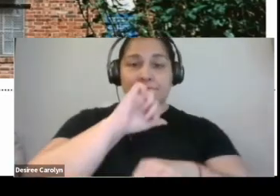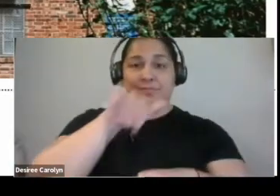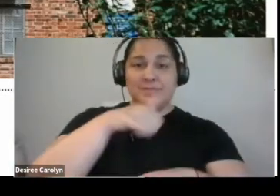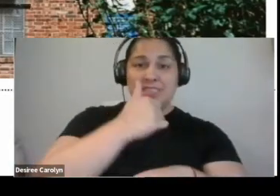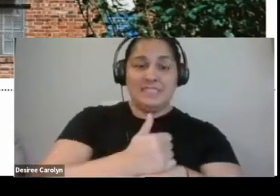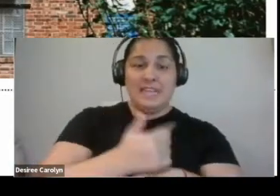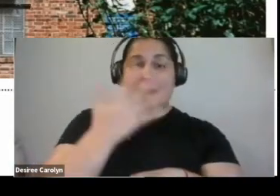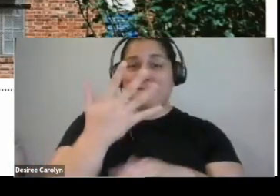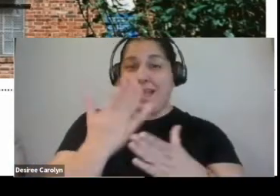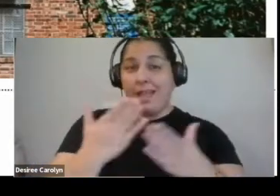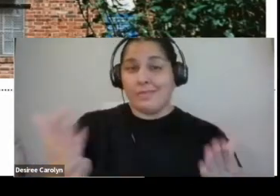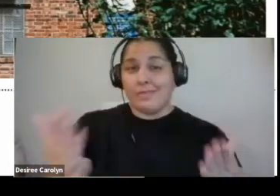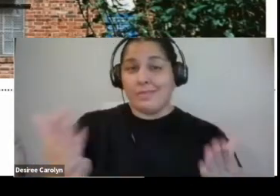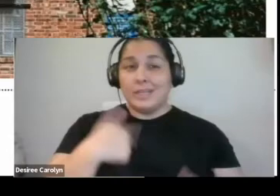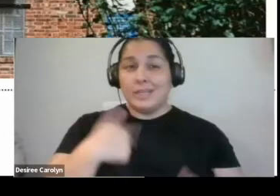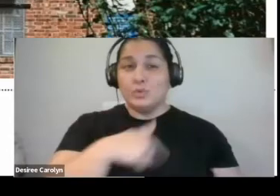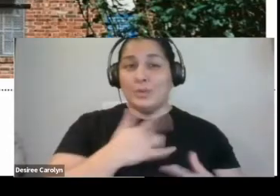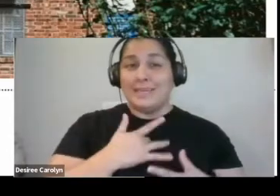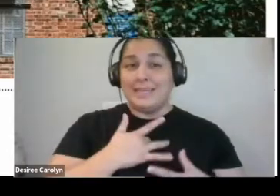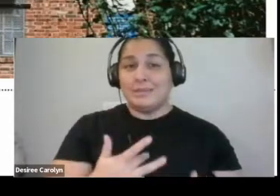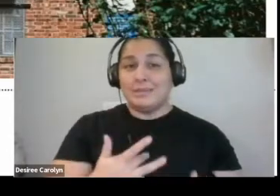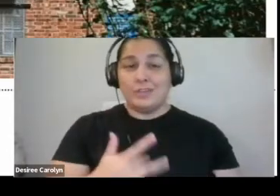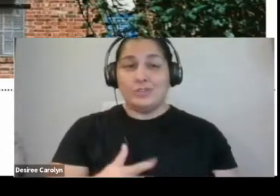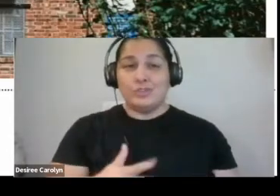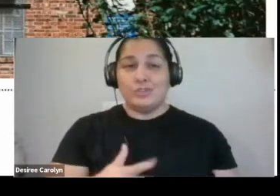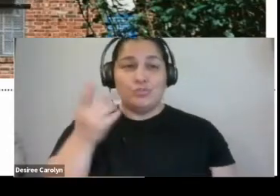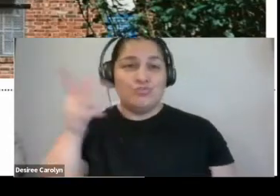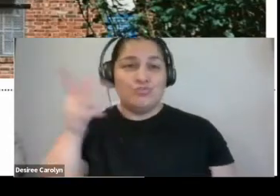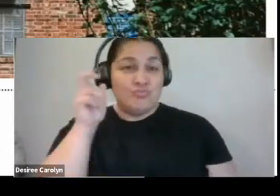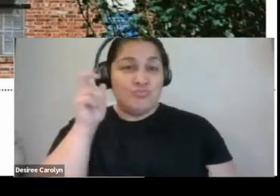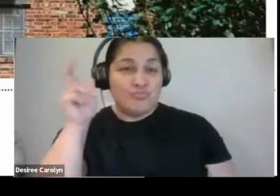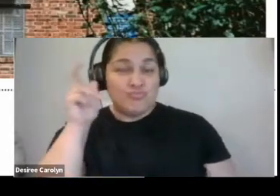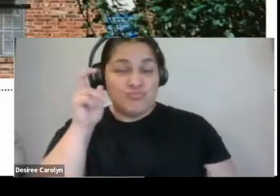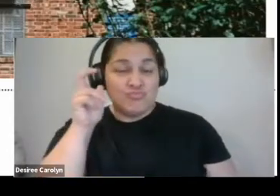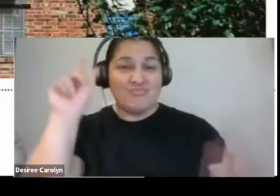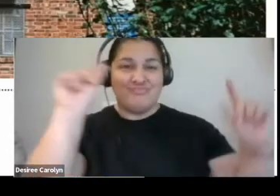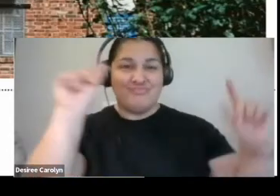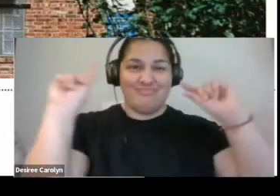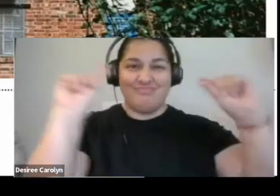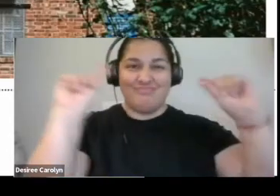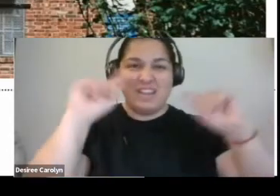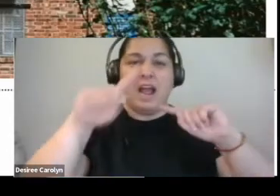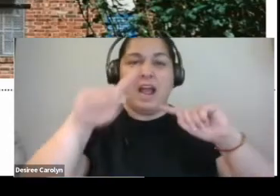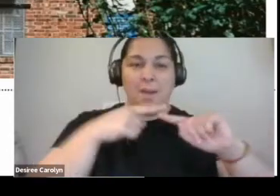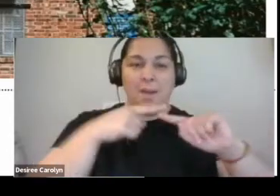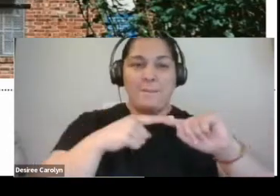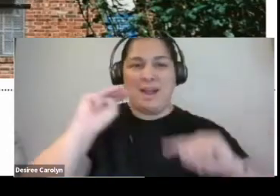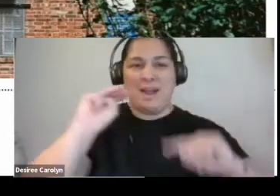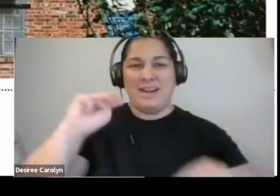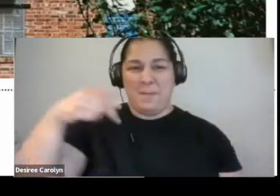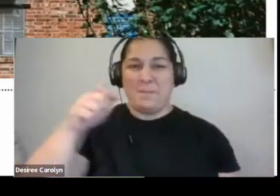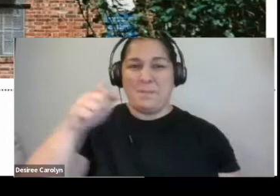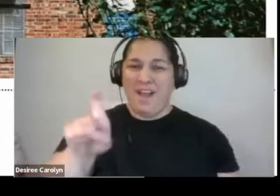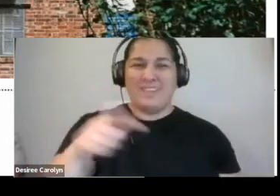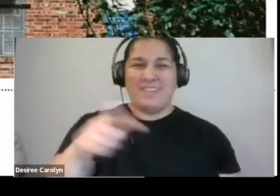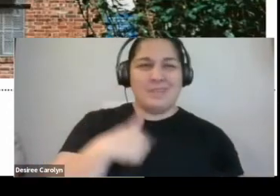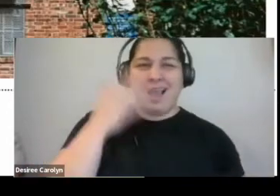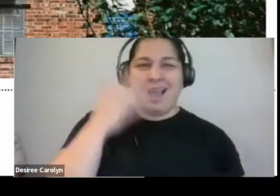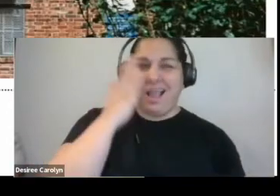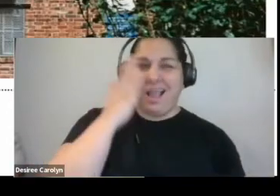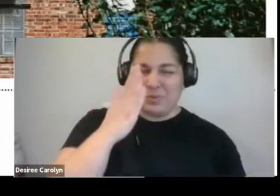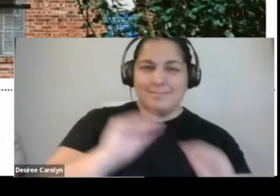sort of hear about Mpox that I want to dispel and the current state of where things are at. So